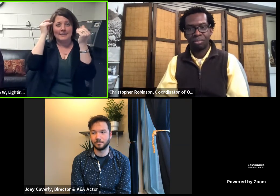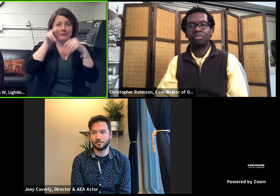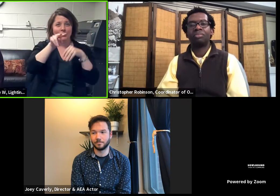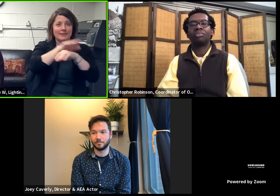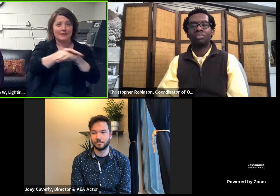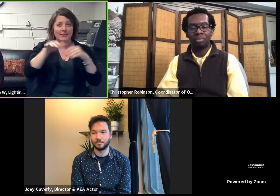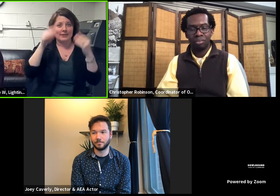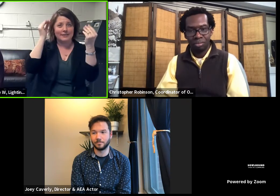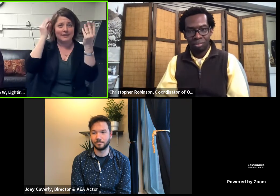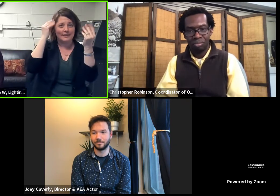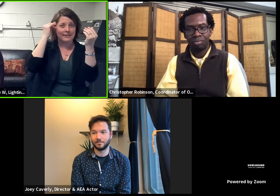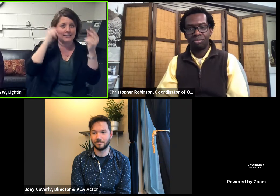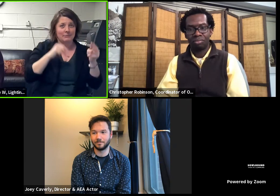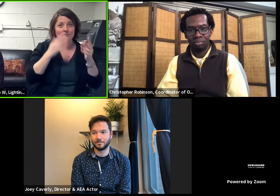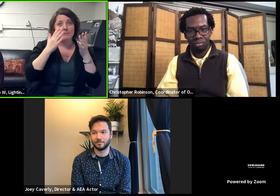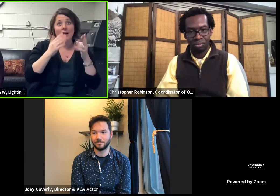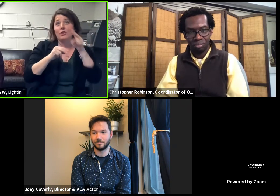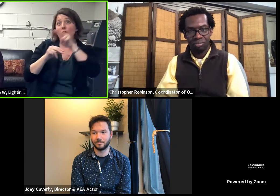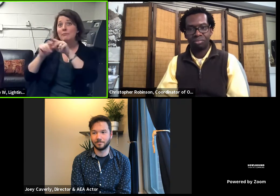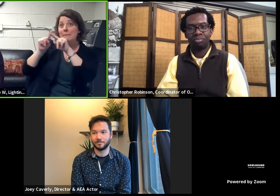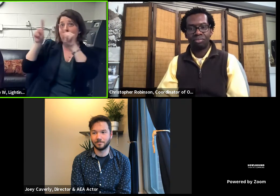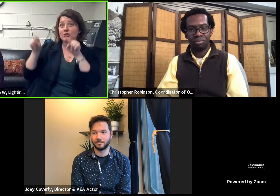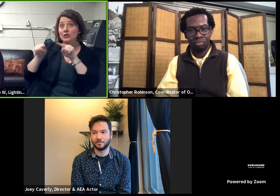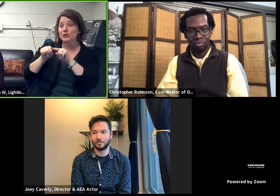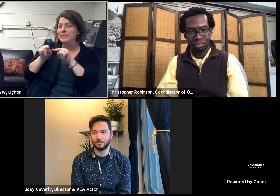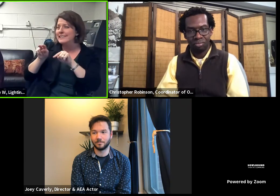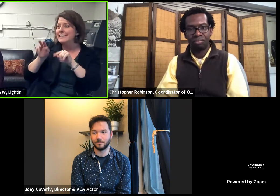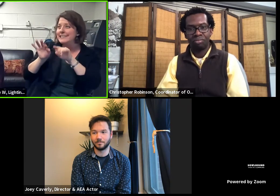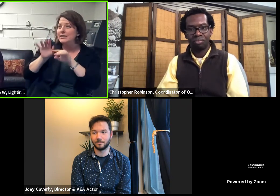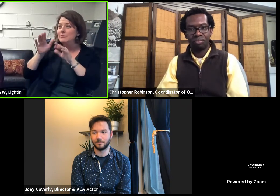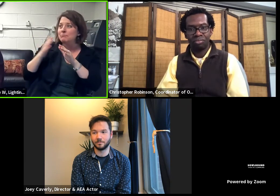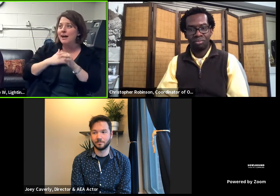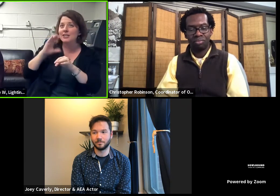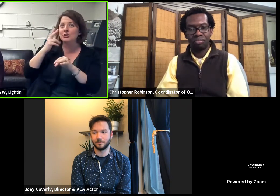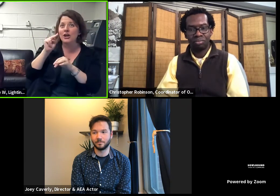and then I also have to think and maybe look at the setup,